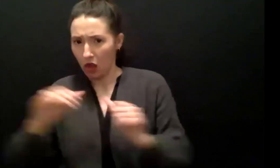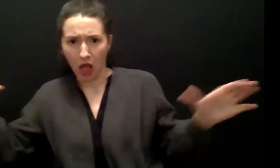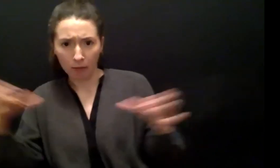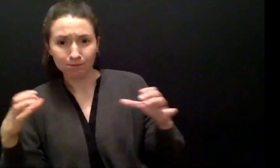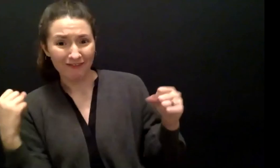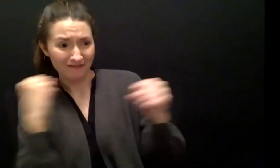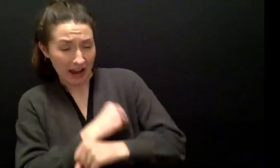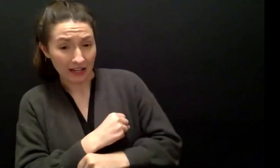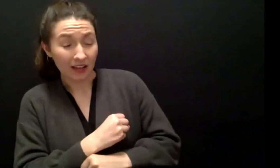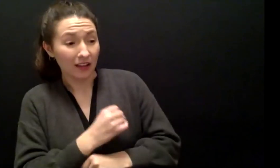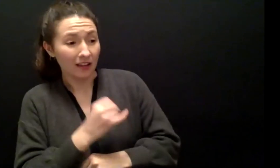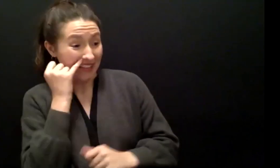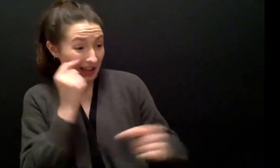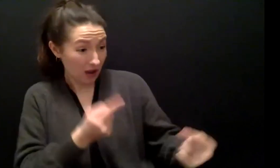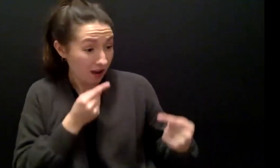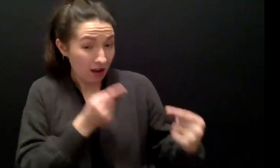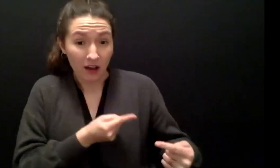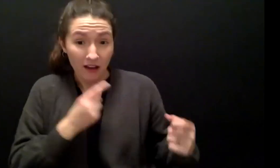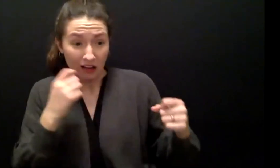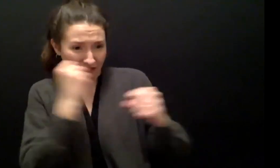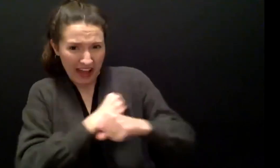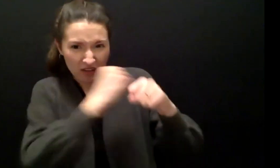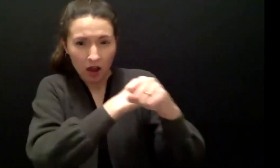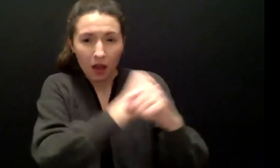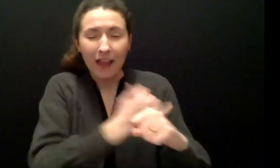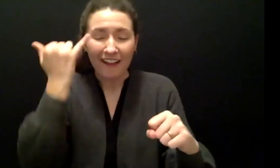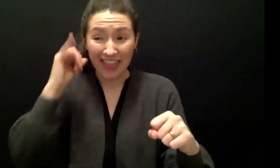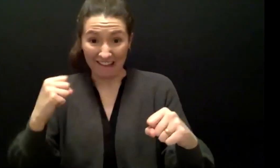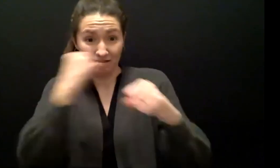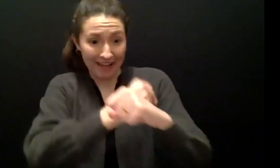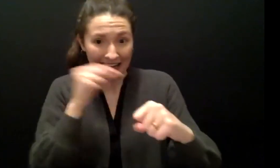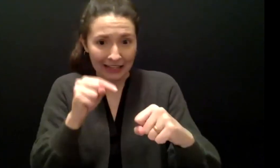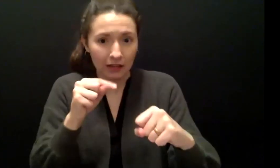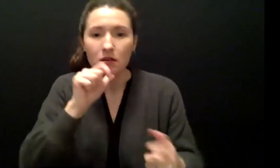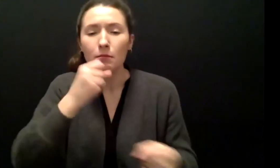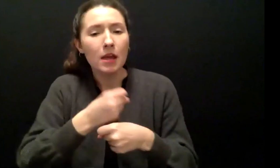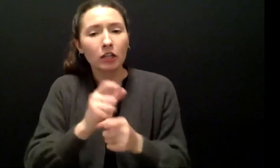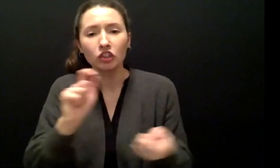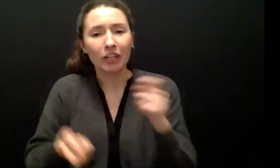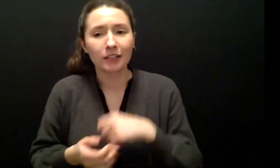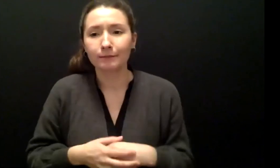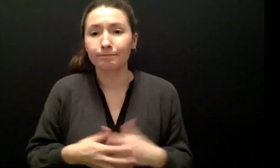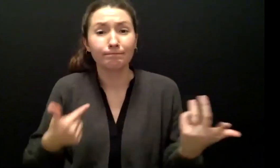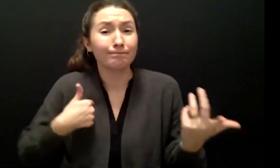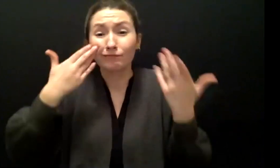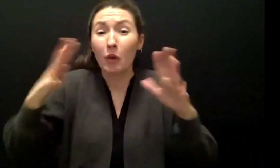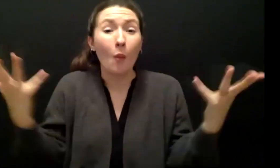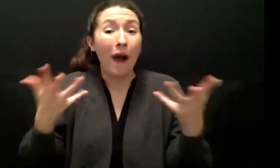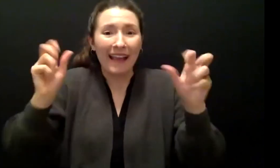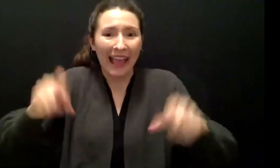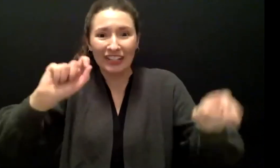of what they were doing. I'm not saying that these artists don't exist, I'm saying that